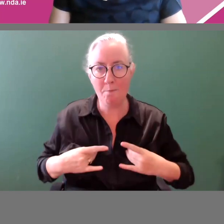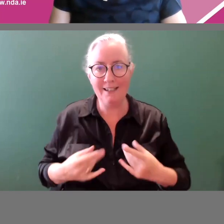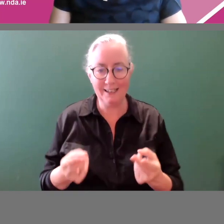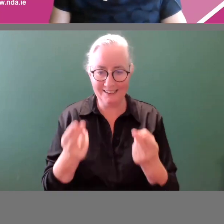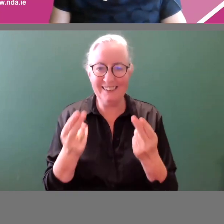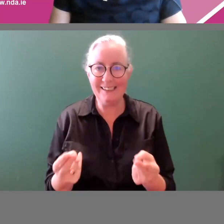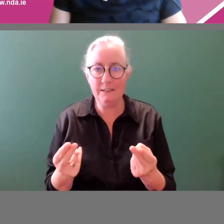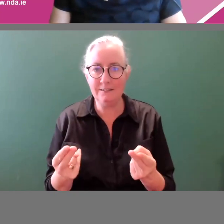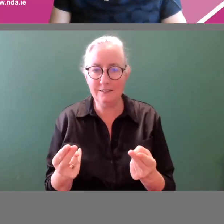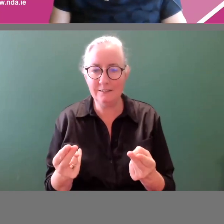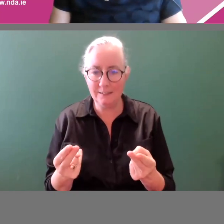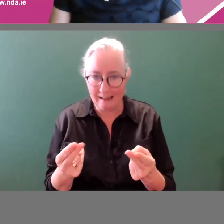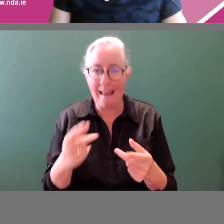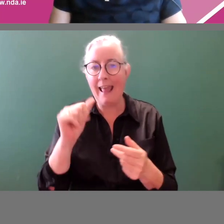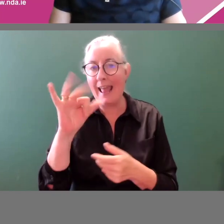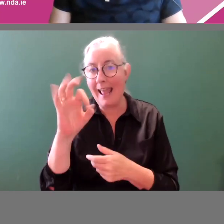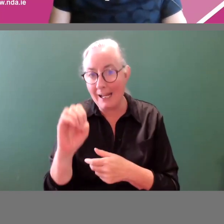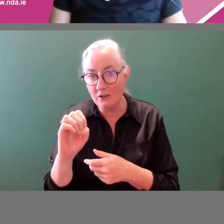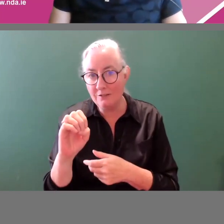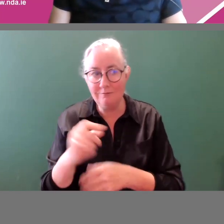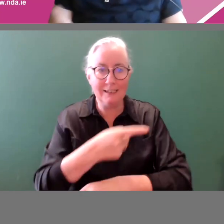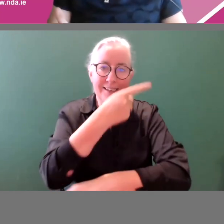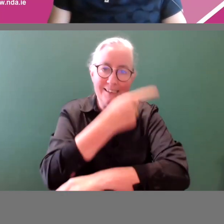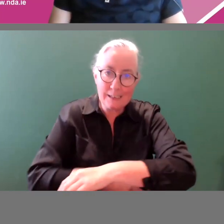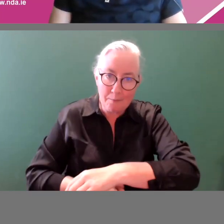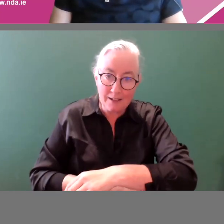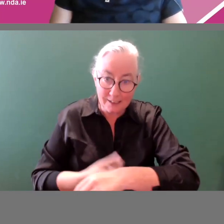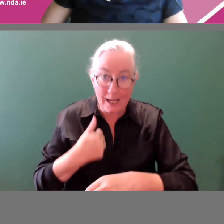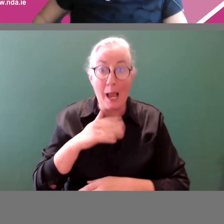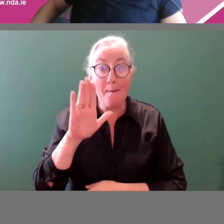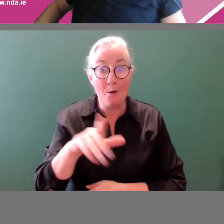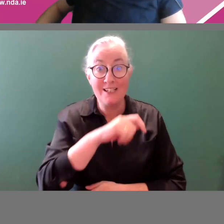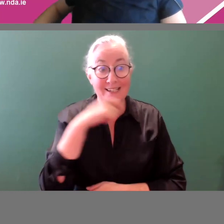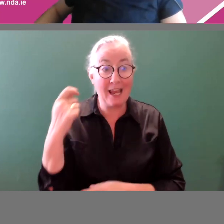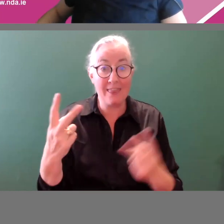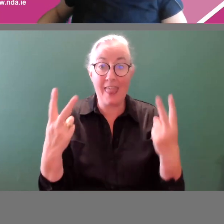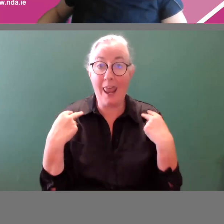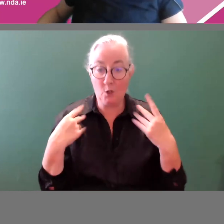context of aging and disability. The language ‘human needs’ was very carefully chosen for